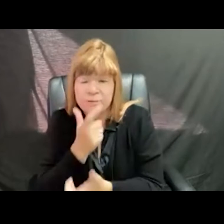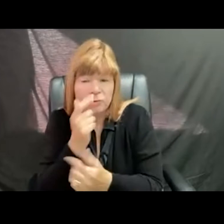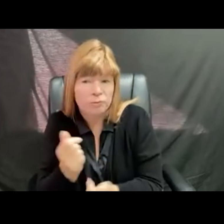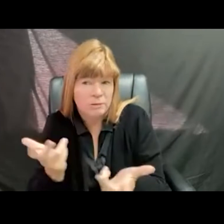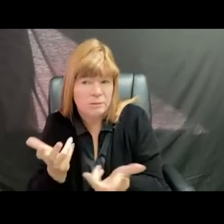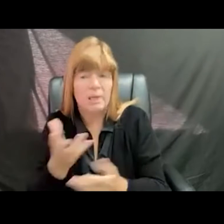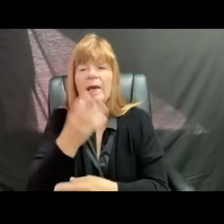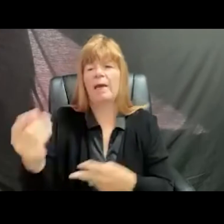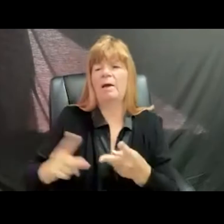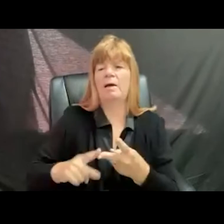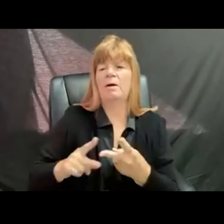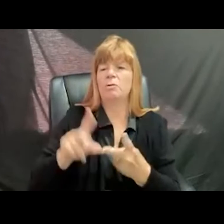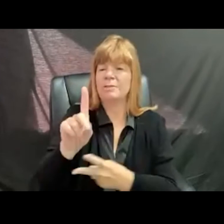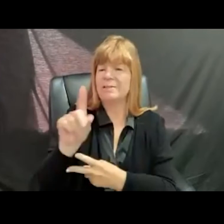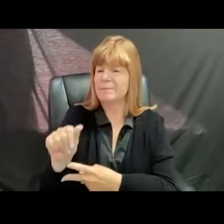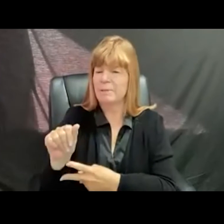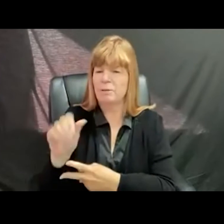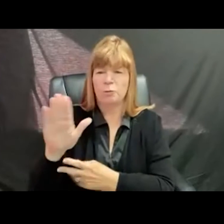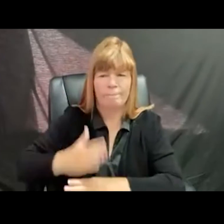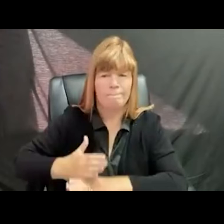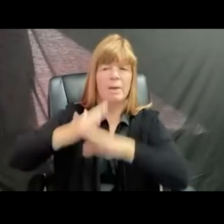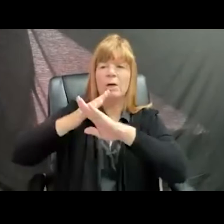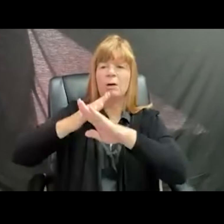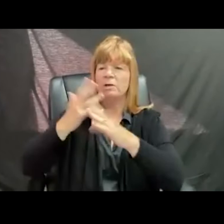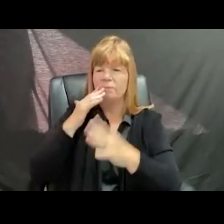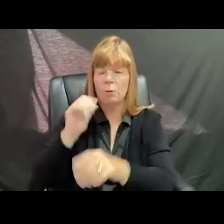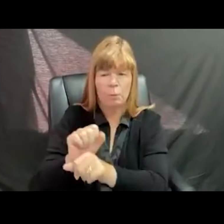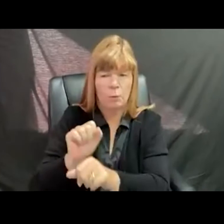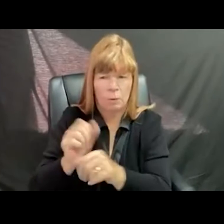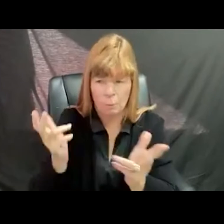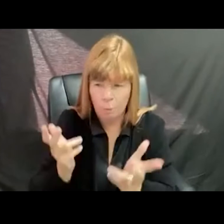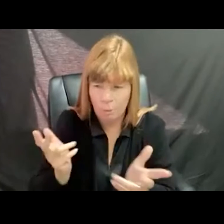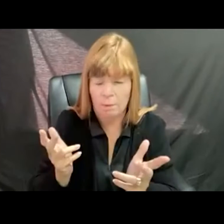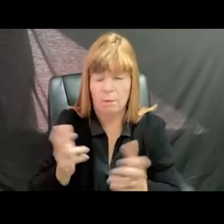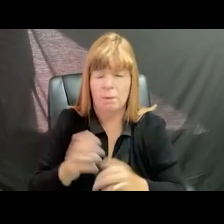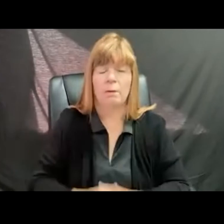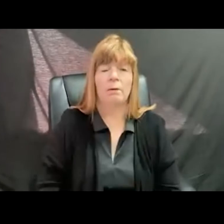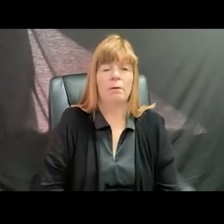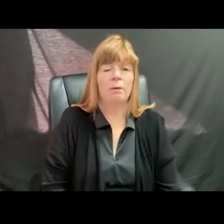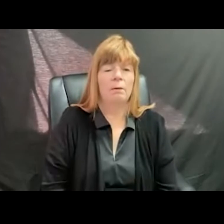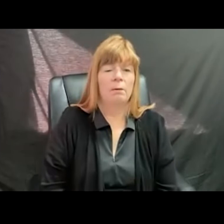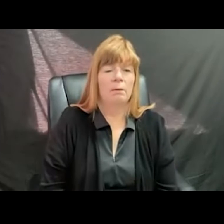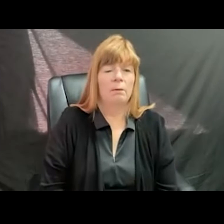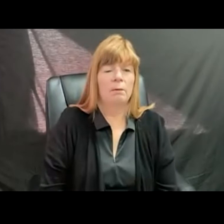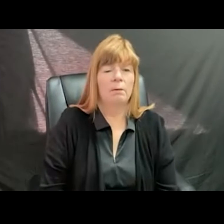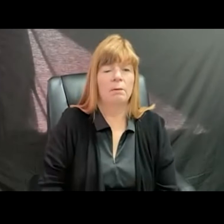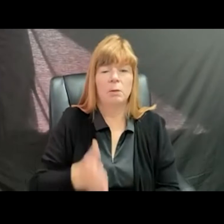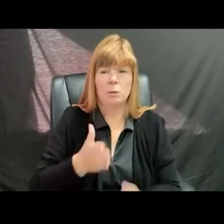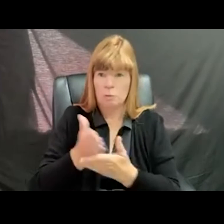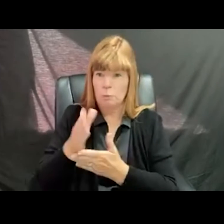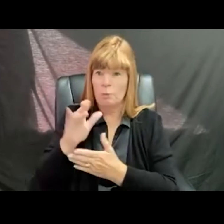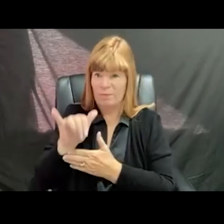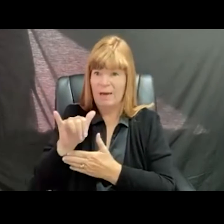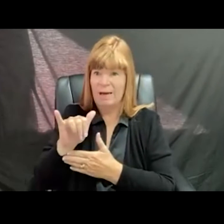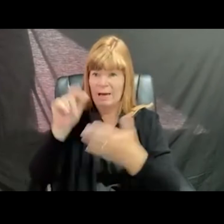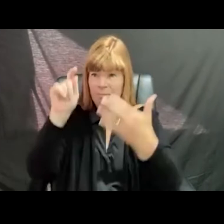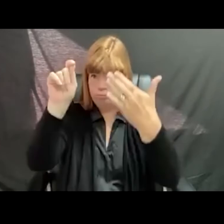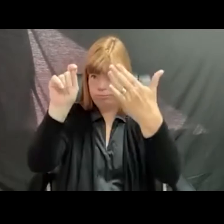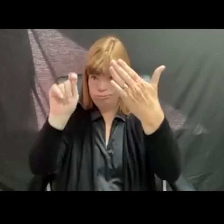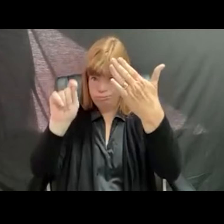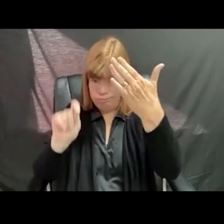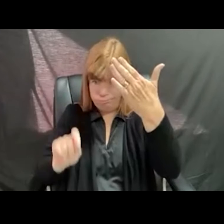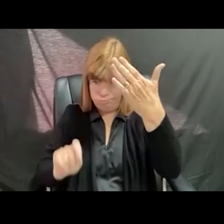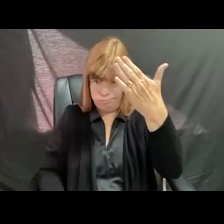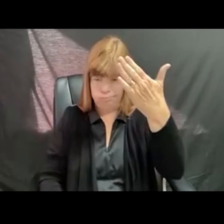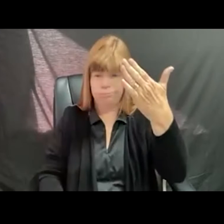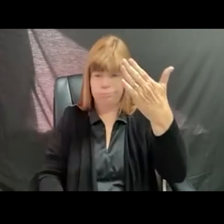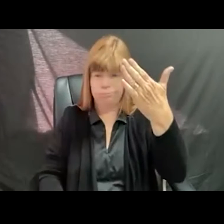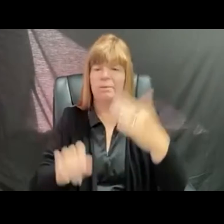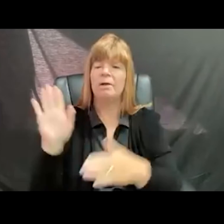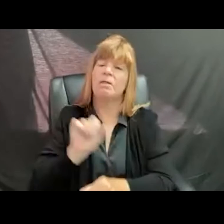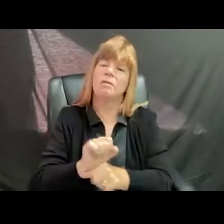disability and barriers to work are and by going through that intake rubric the career coach then